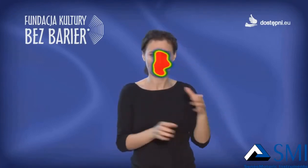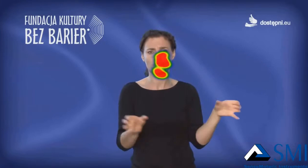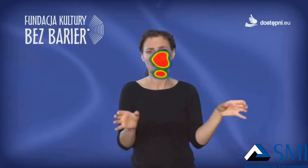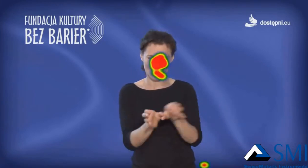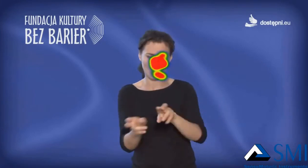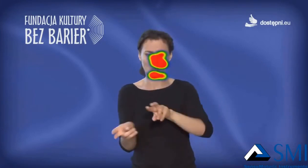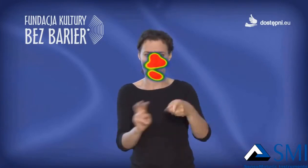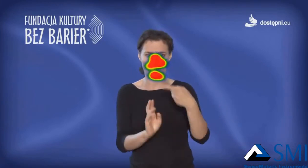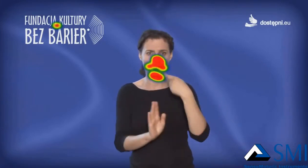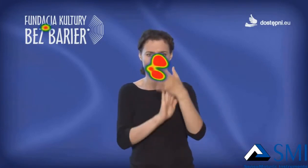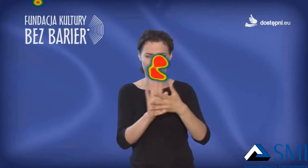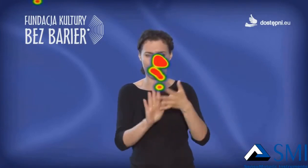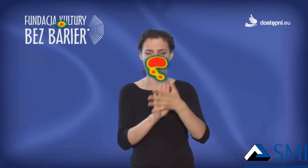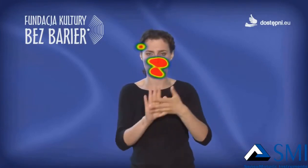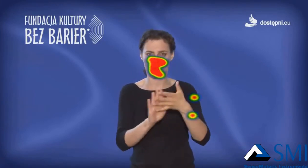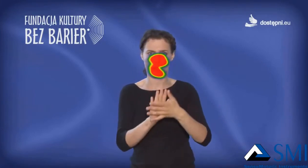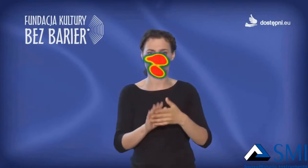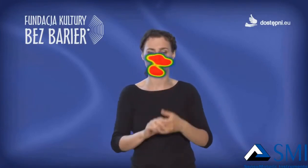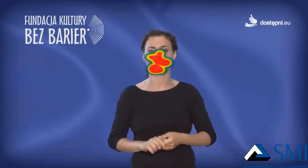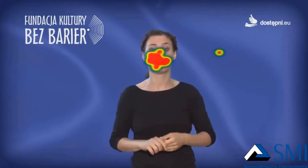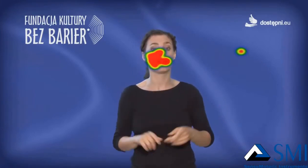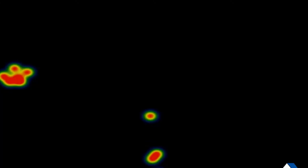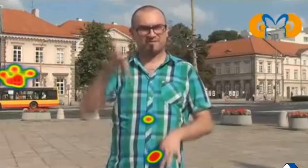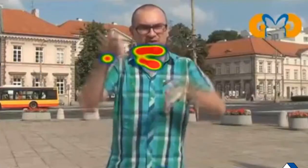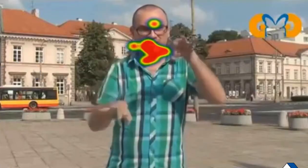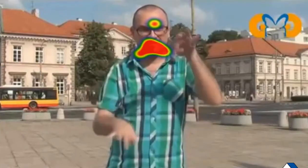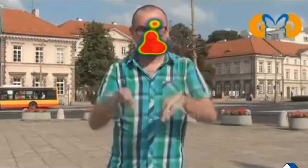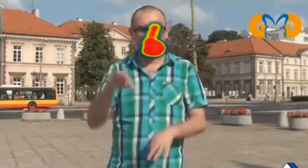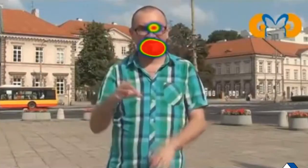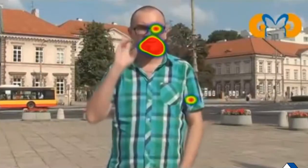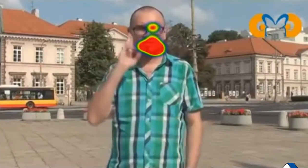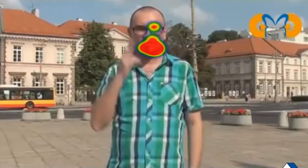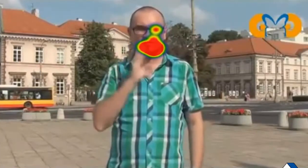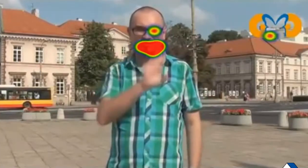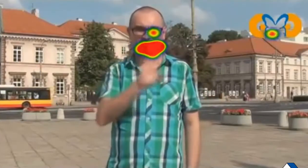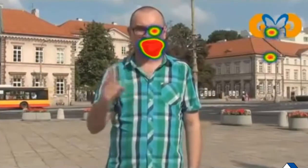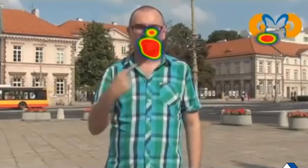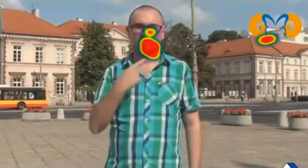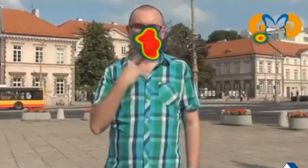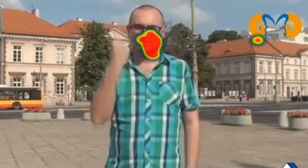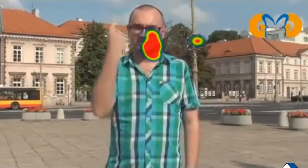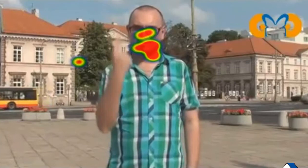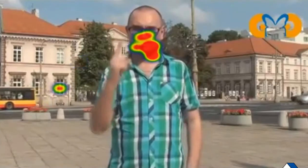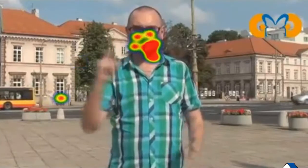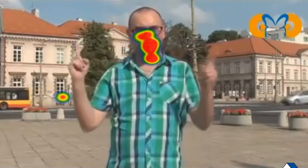Look of the Deaf persons mainly focused on the mouth area. It turns out that, in sign language,